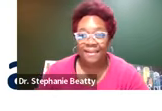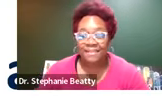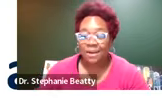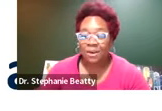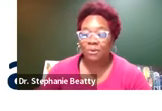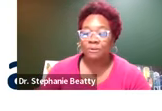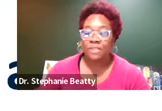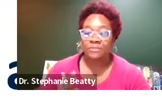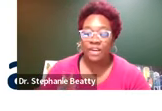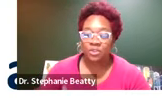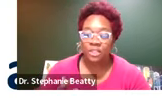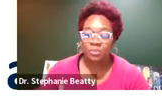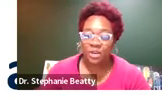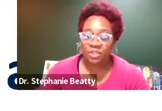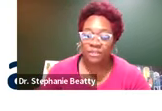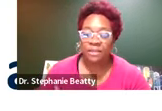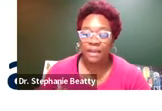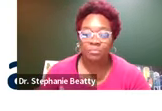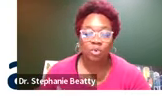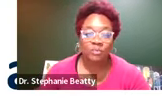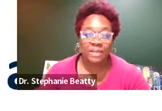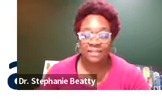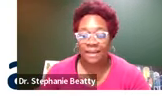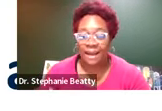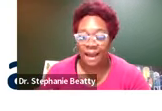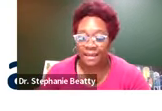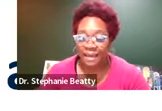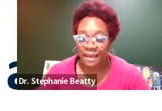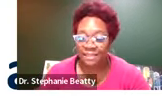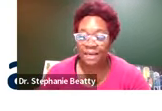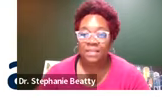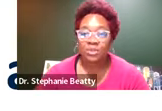ASL uses facial expressions, head movements and eye gaze